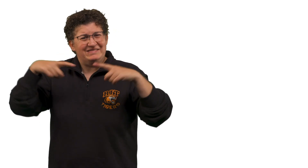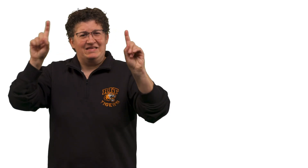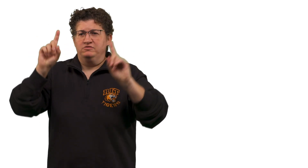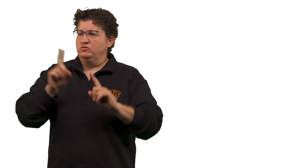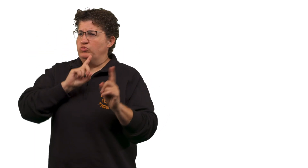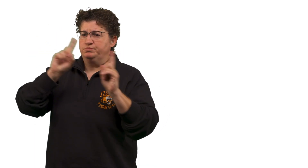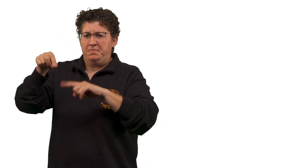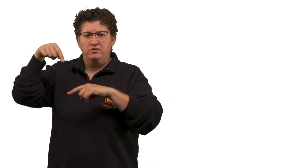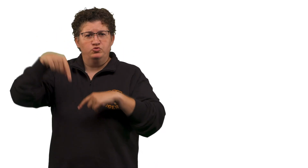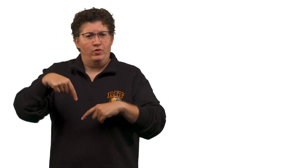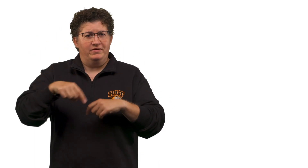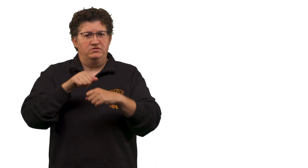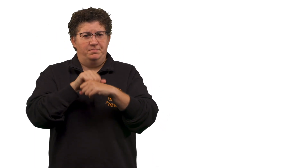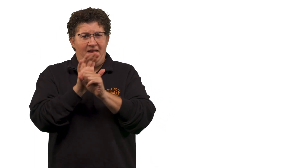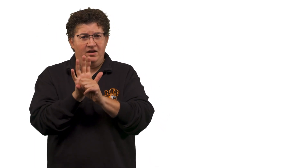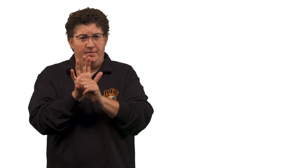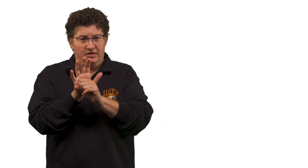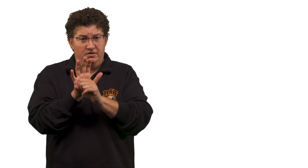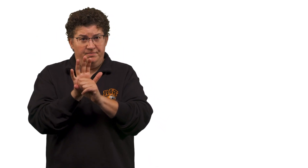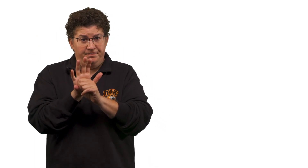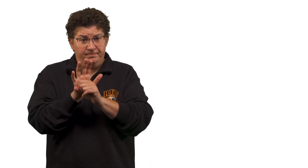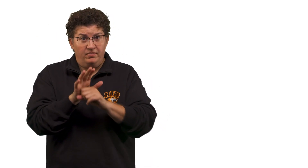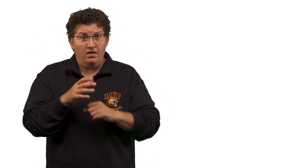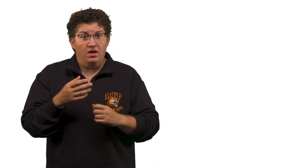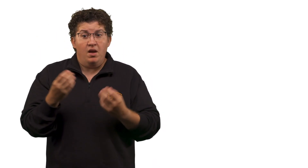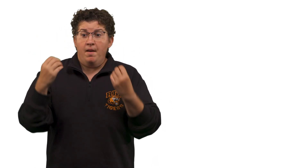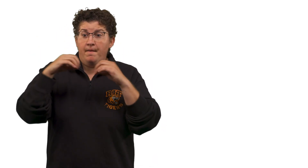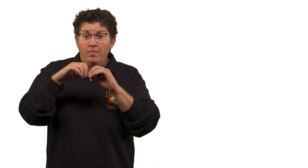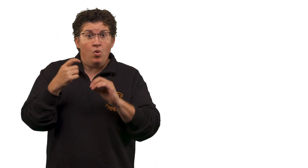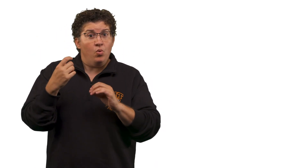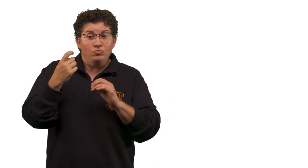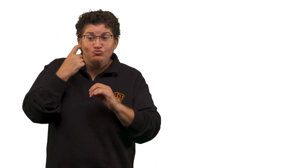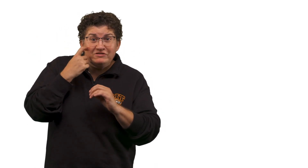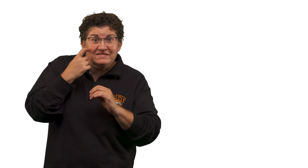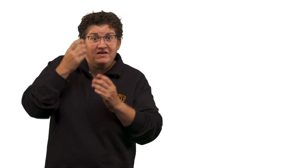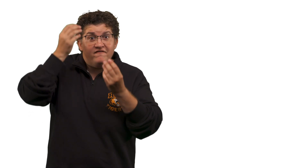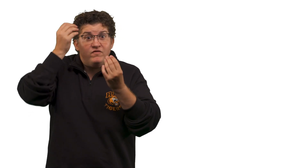to the success of the in response to the COVID-19 pandemic.